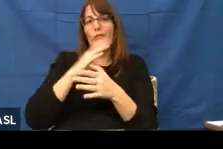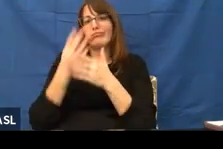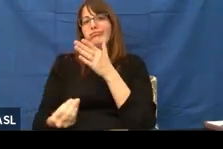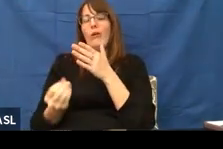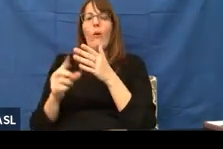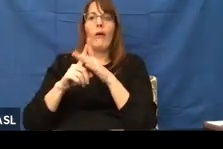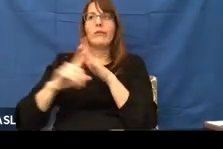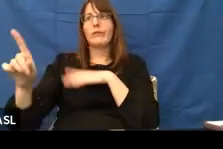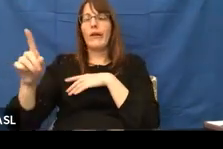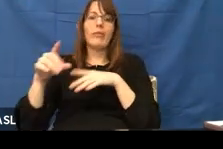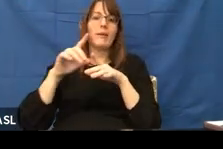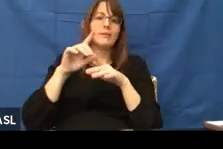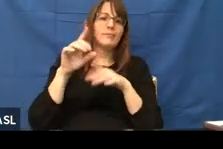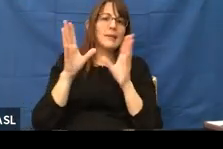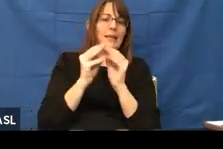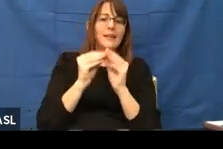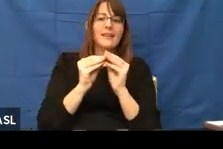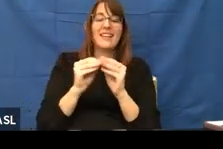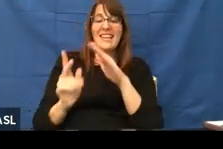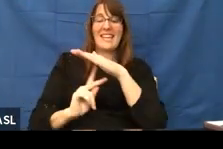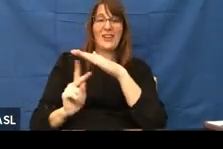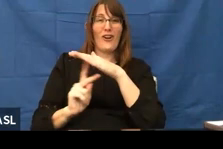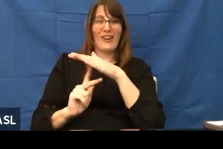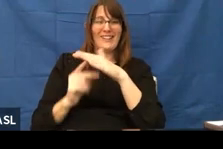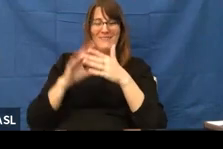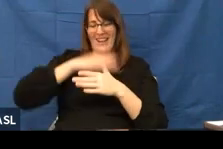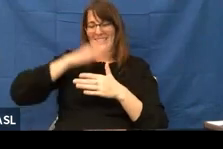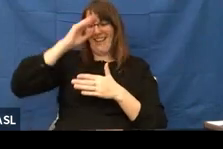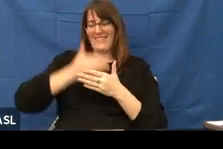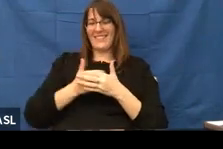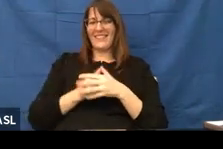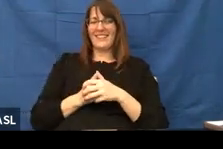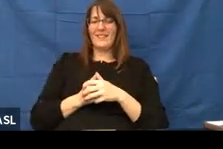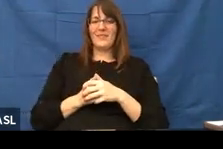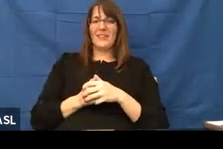Jewyl Alderson Clarke, SDCOE: Is in kindergarten and today the attendance question that give them a question was do you prefer pizza or chicken.